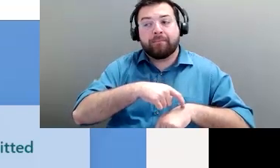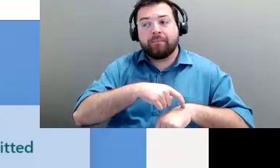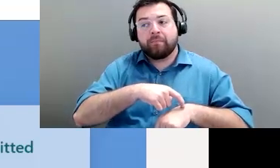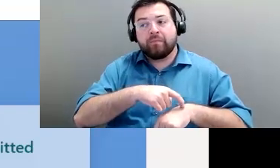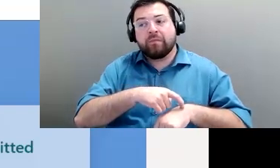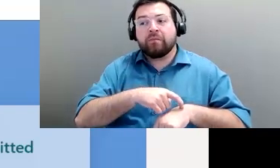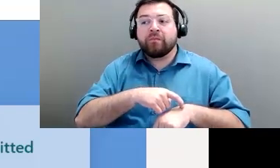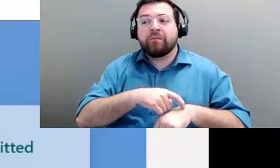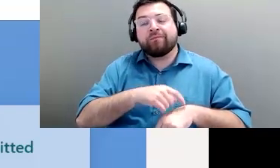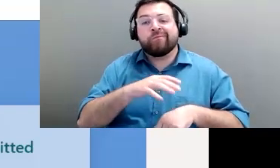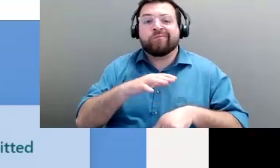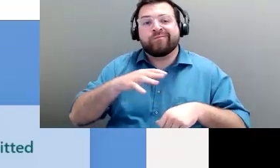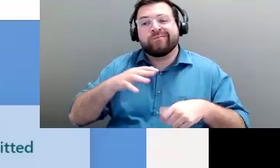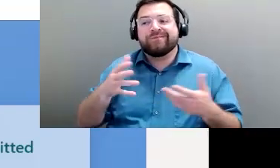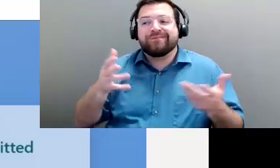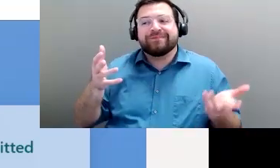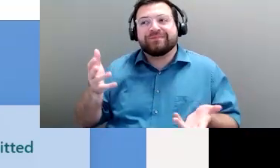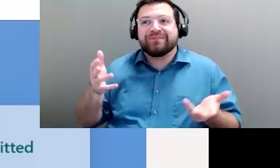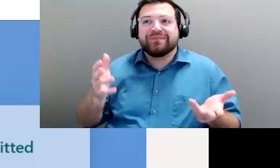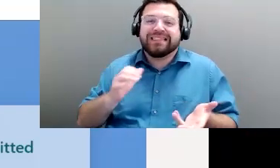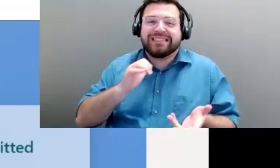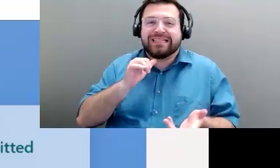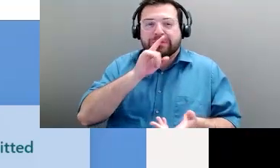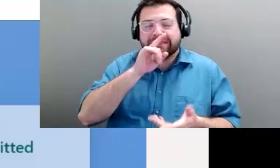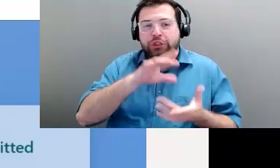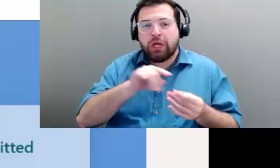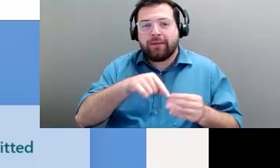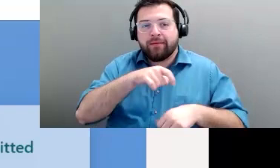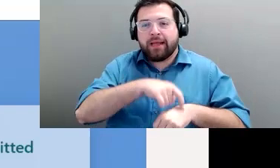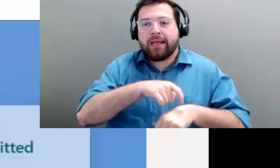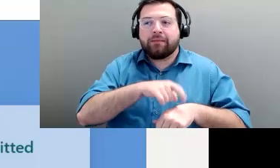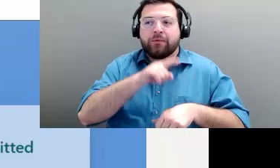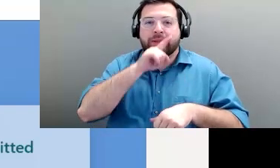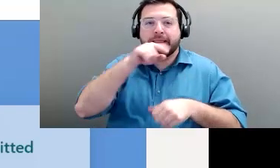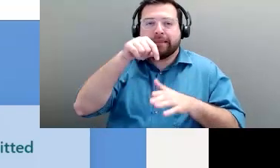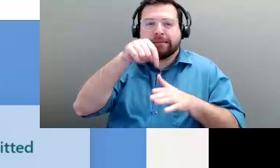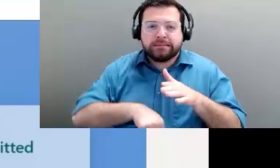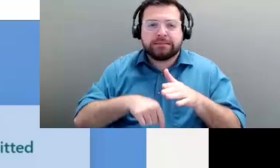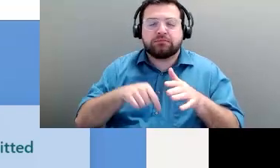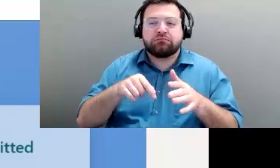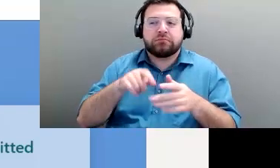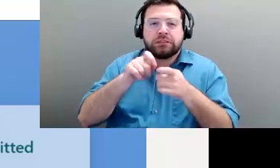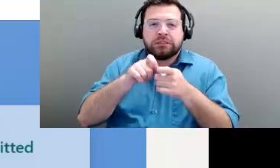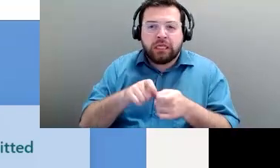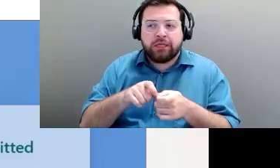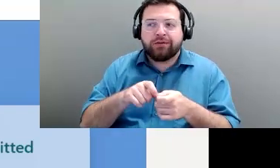it doesn't really mention it in a very, detailed way or substantive way. It's very surface level.